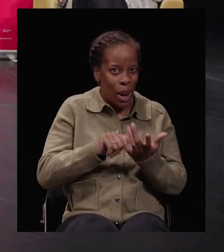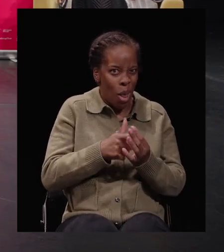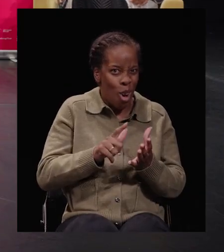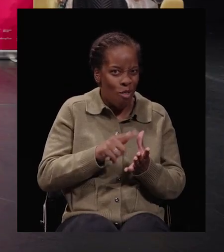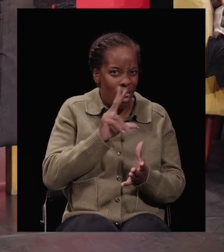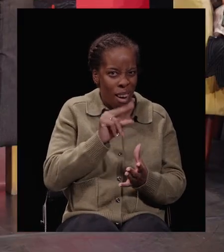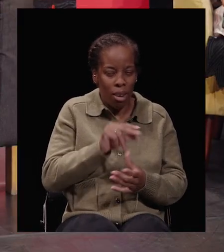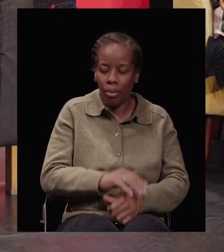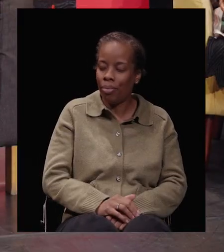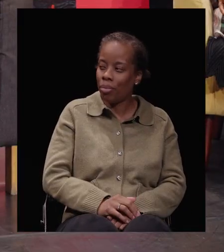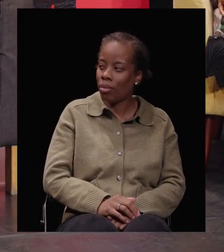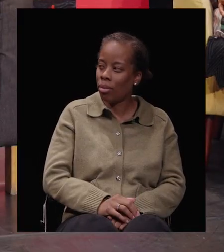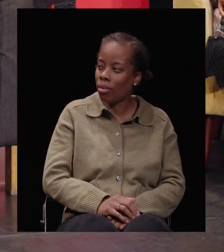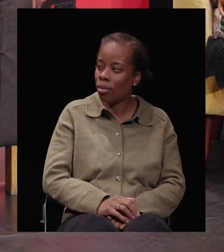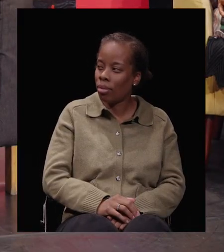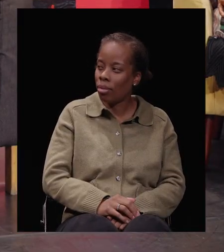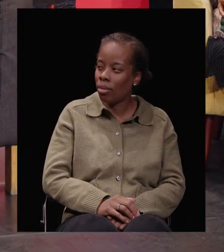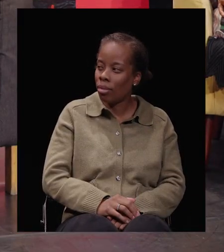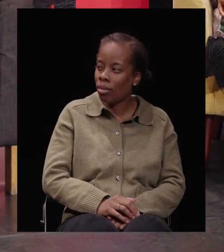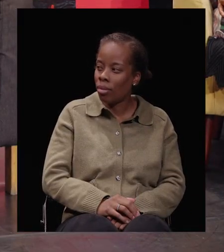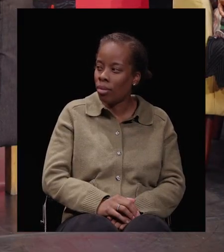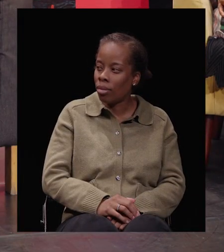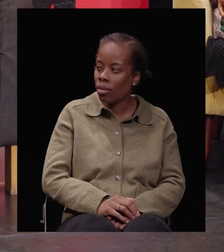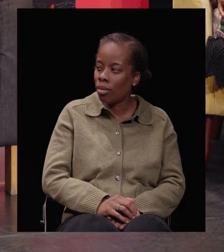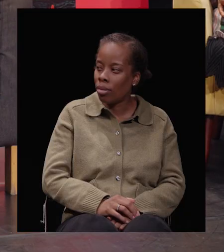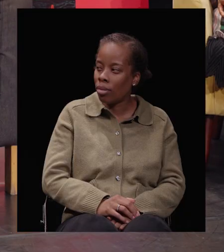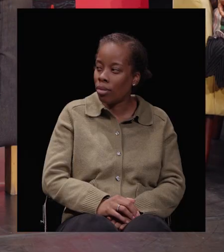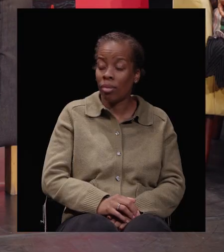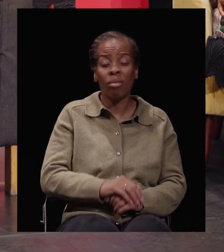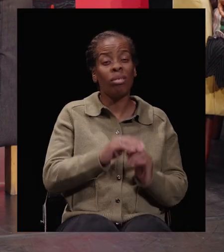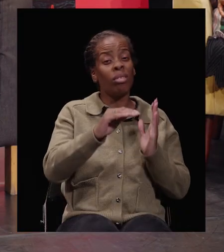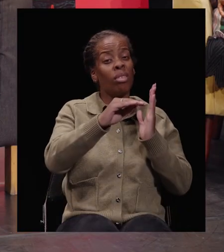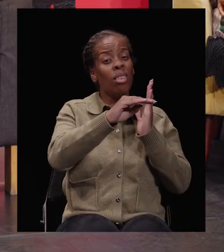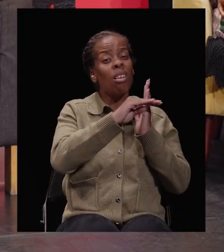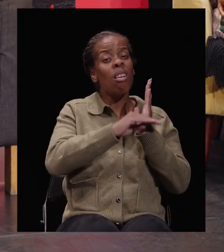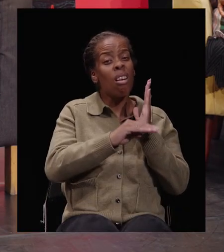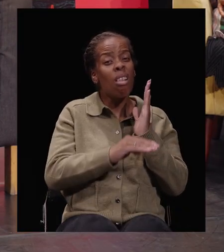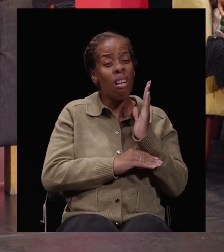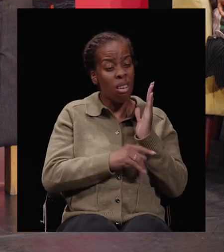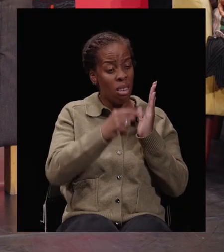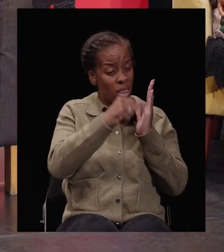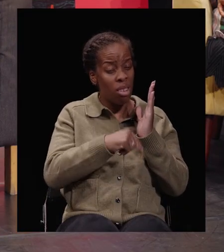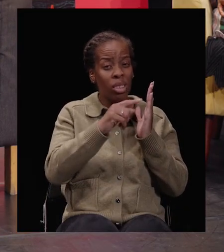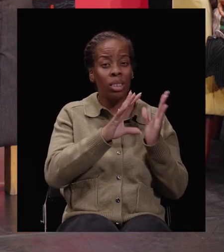I think, Brenda, that class itself is a matter of culture, and we can't separate class